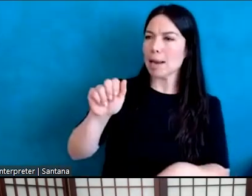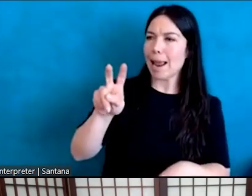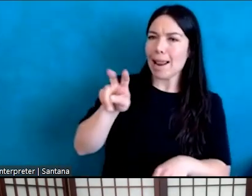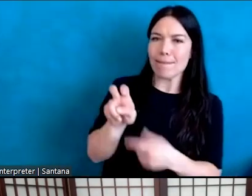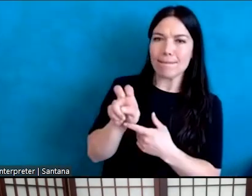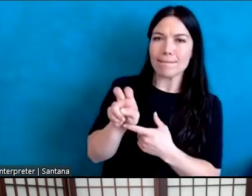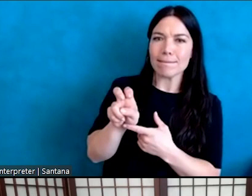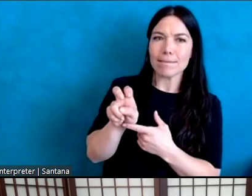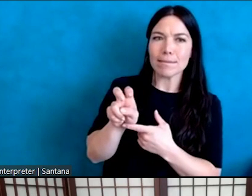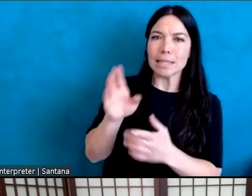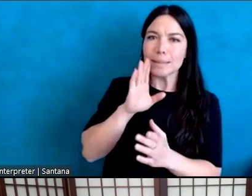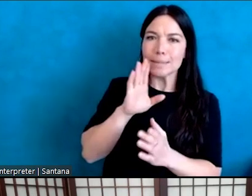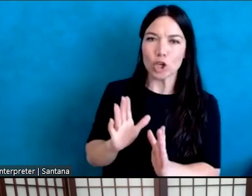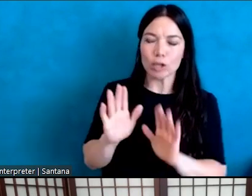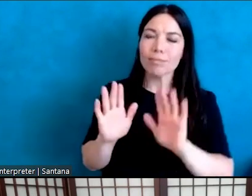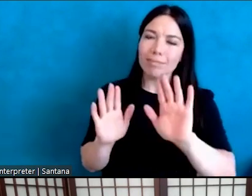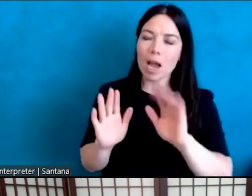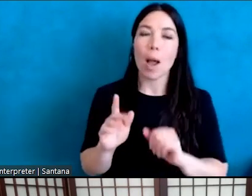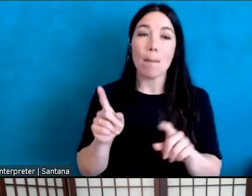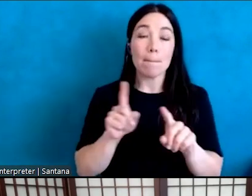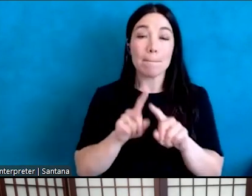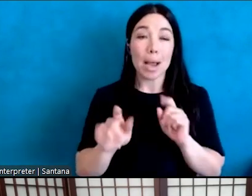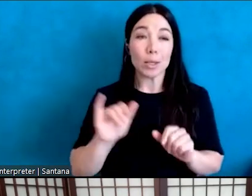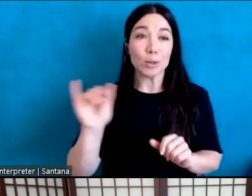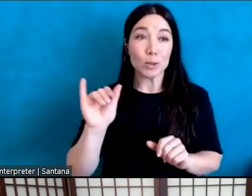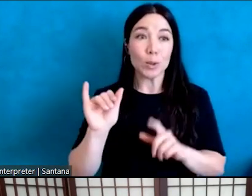I will note upfront, however, that the word "toward", the first word, is important.